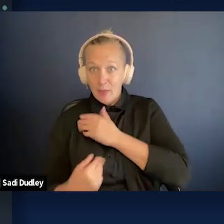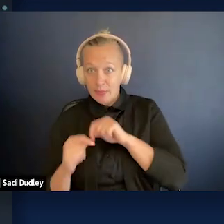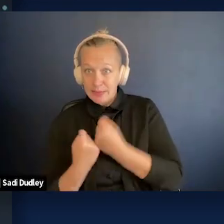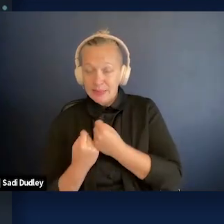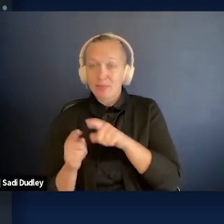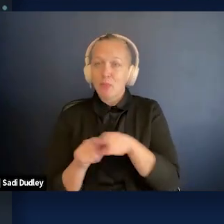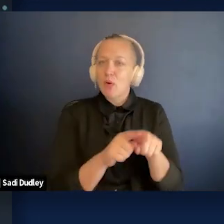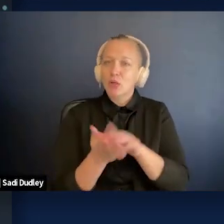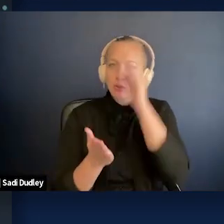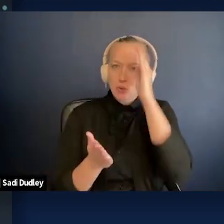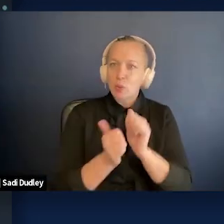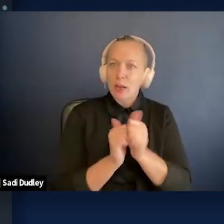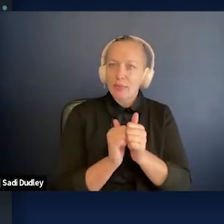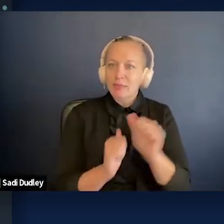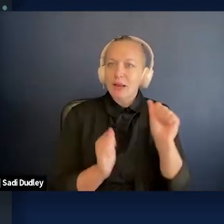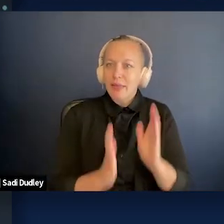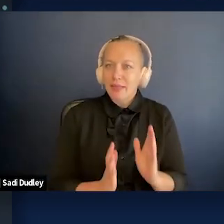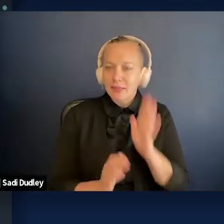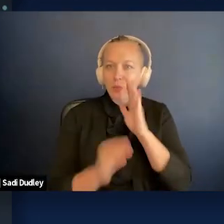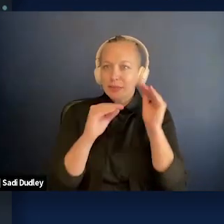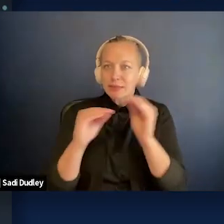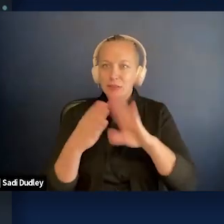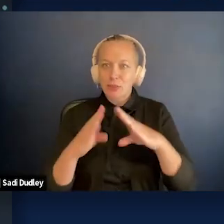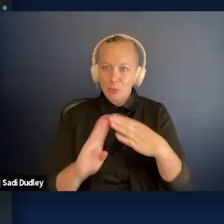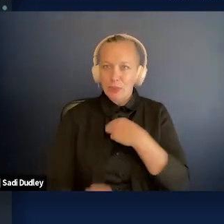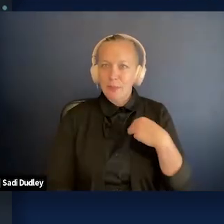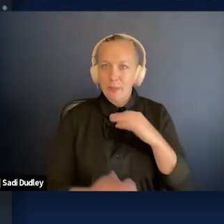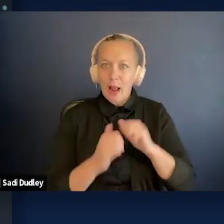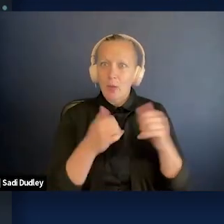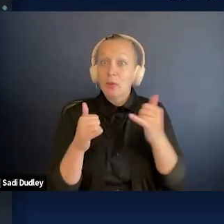Community members had to play a specific adaptive sport, so the image on the screen shows.